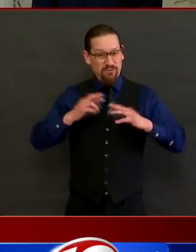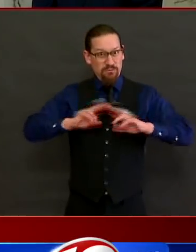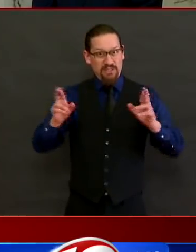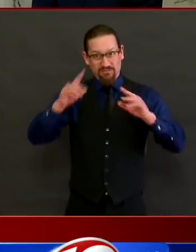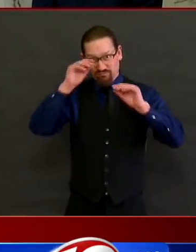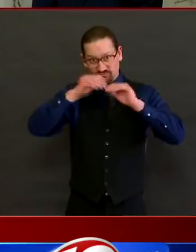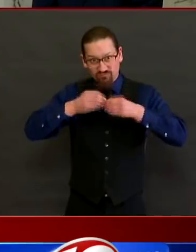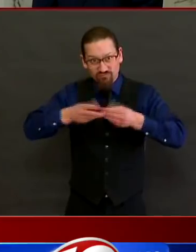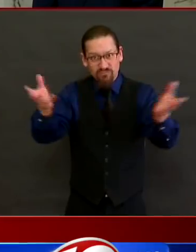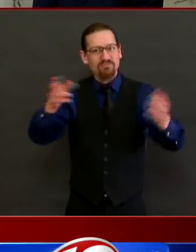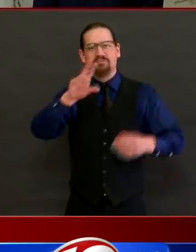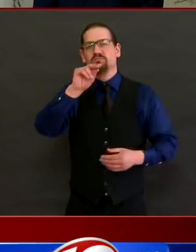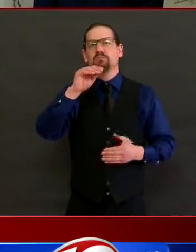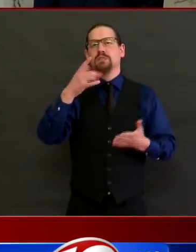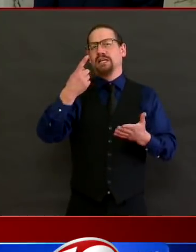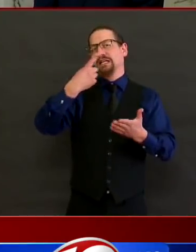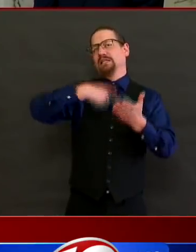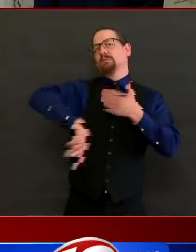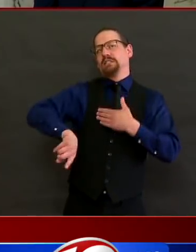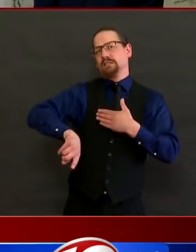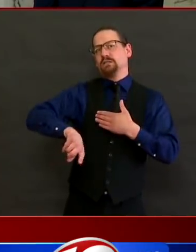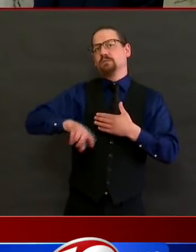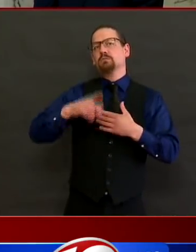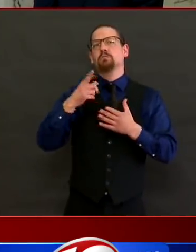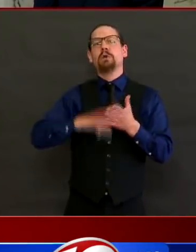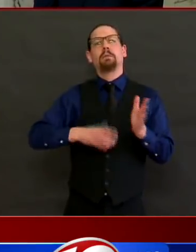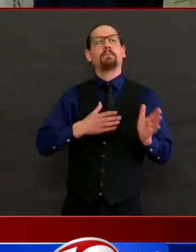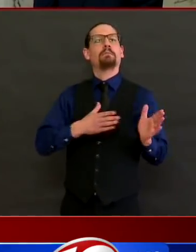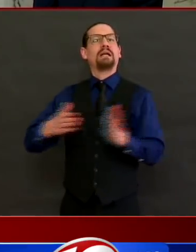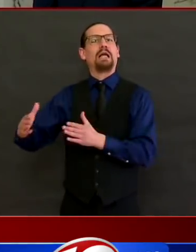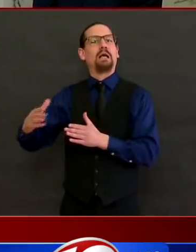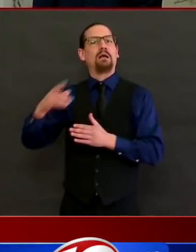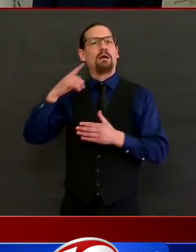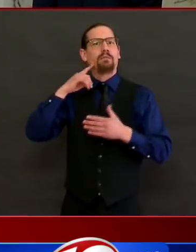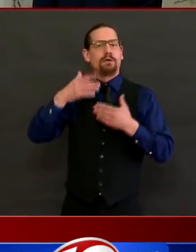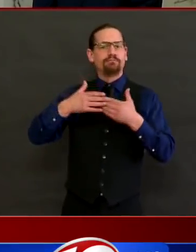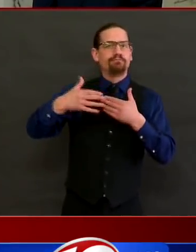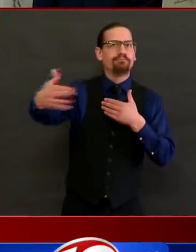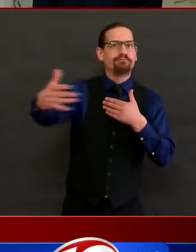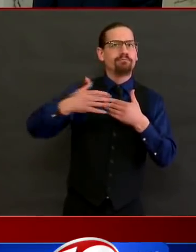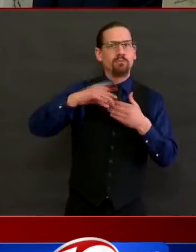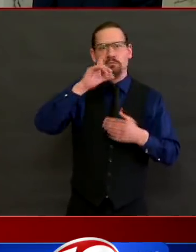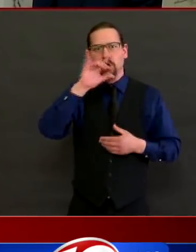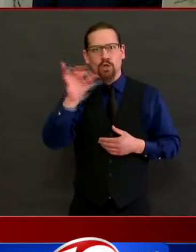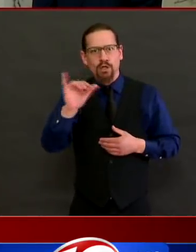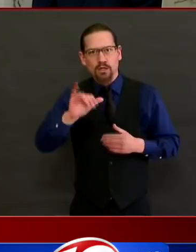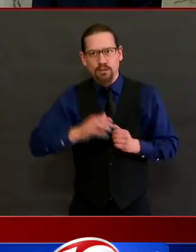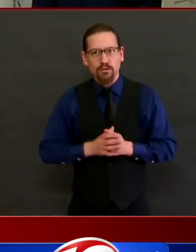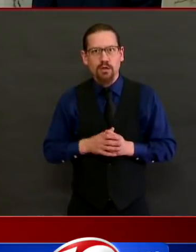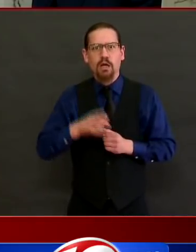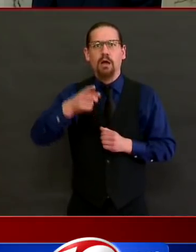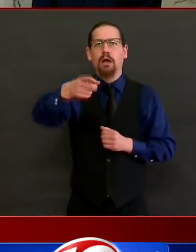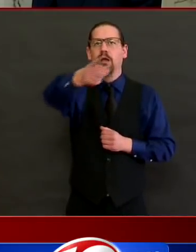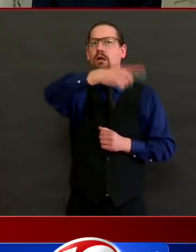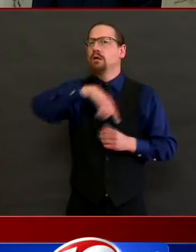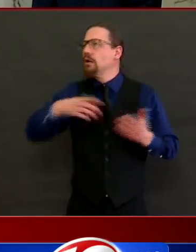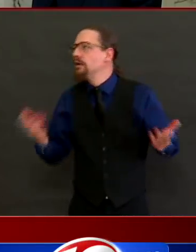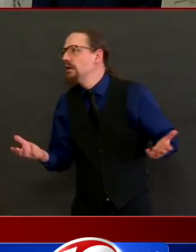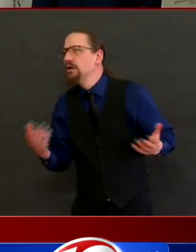UNTIL PROBABLY NEXT WEEK. I AM SORRY THAT THAT IS FRUSTRATING. I KNOW EVERYBODY WANTS TO PLAN.